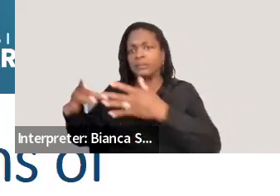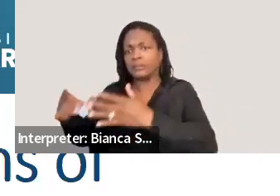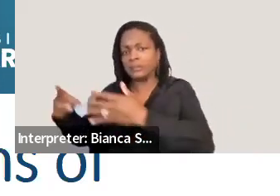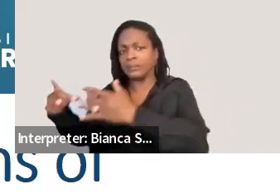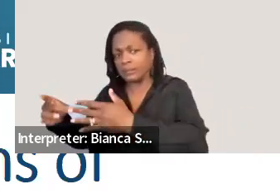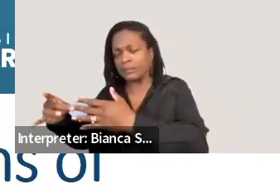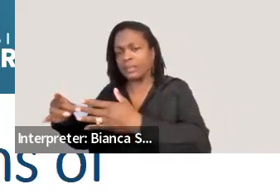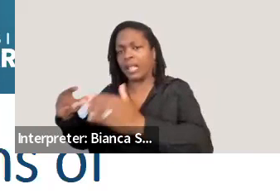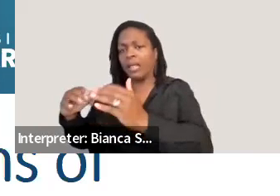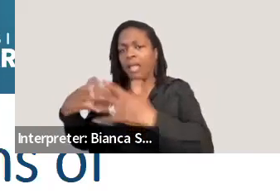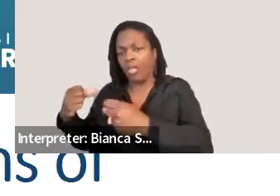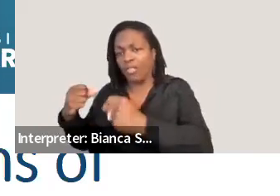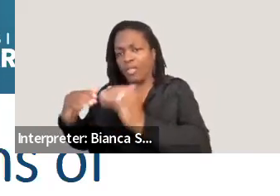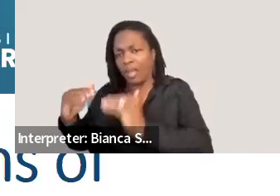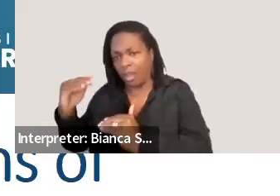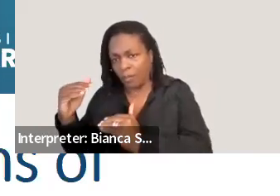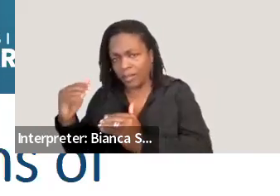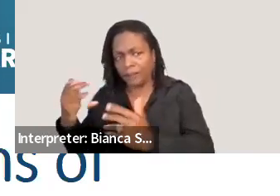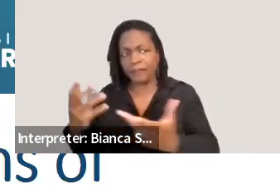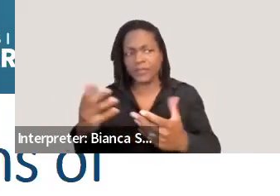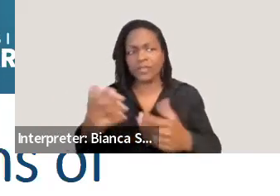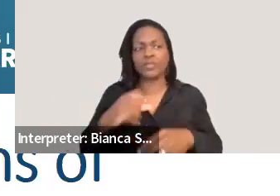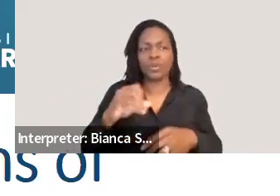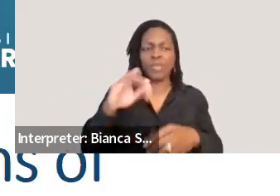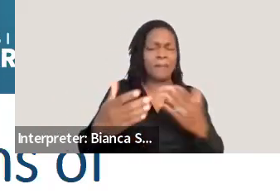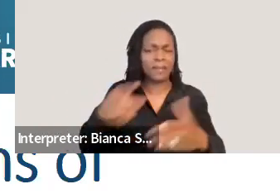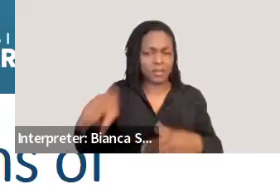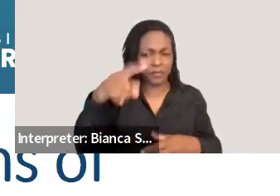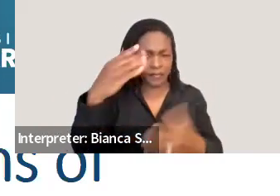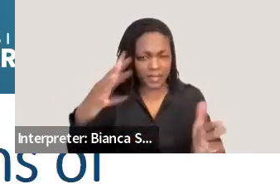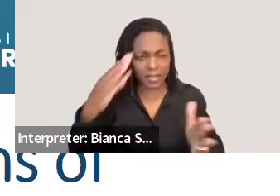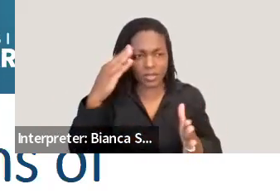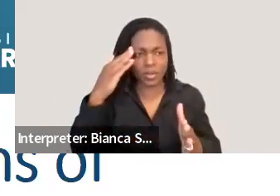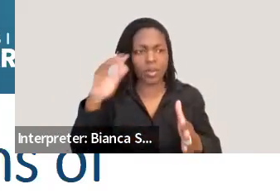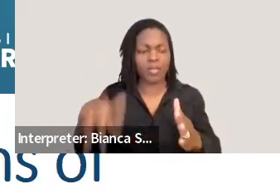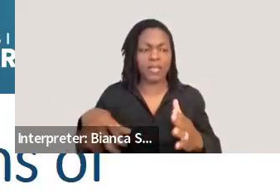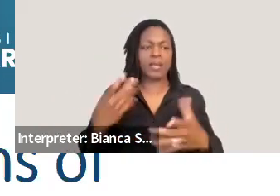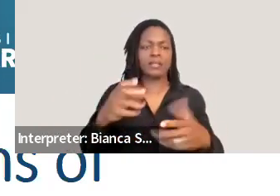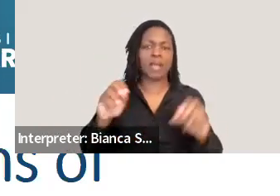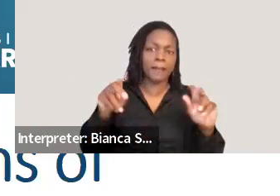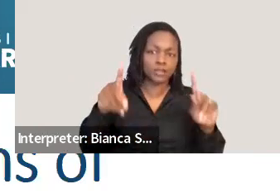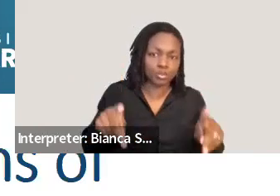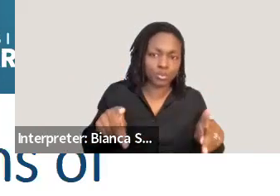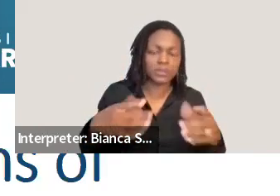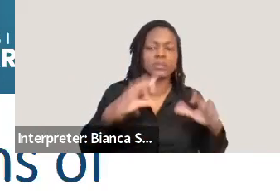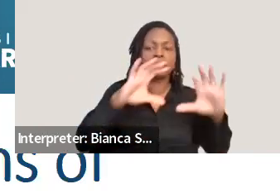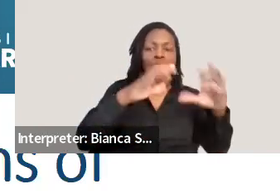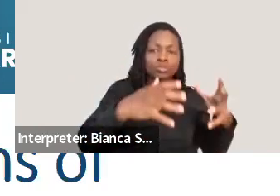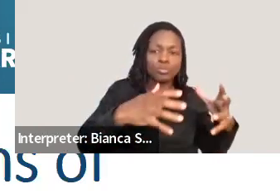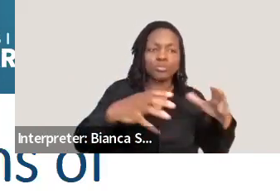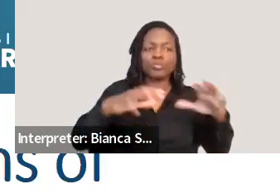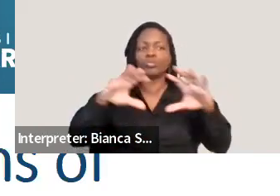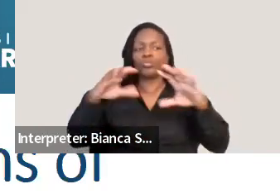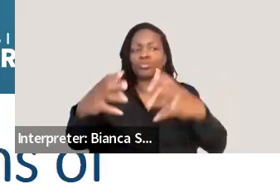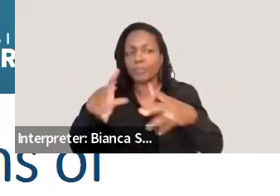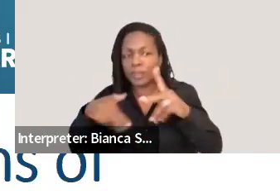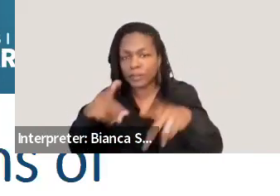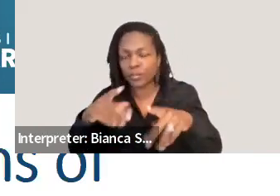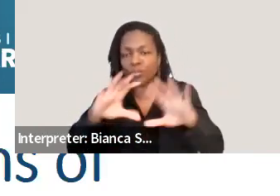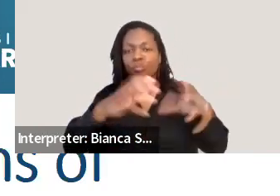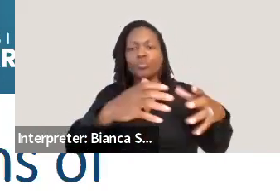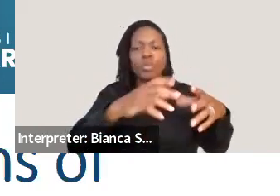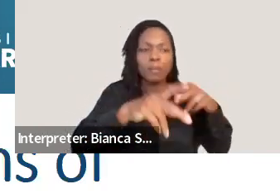Some of you may be familiar with that terminology. But it's just looking at the overlap of opportunity, places, people, healthcare, and other foundational.